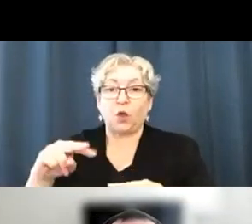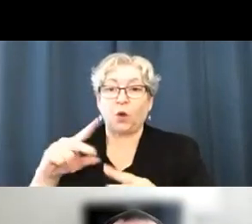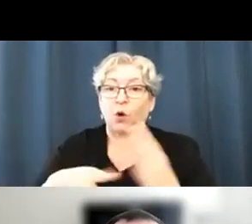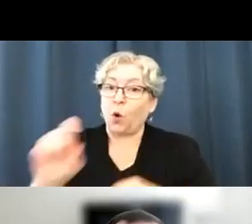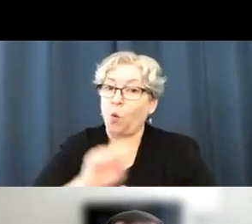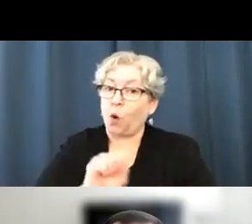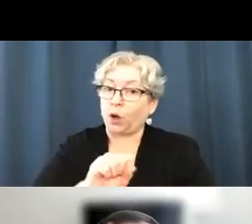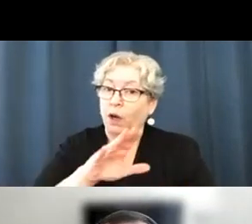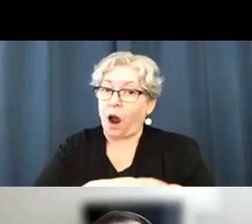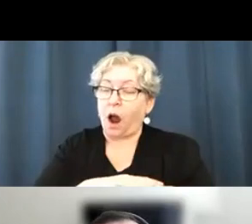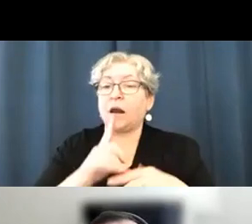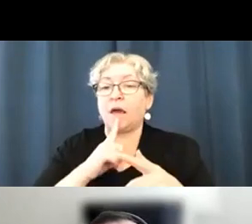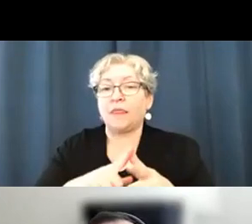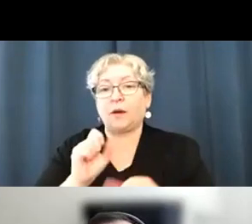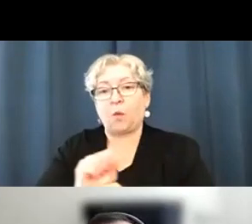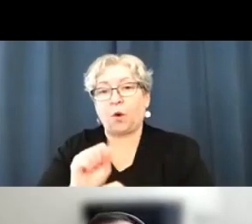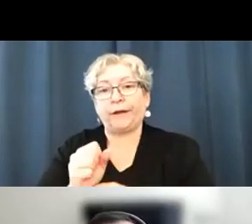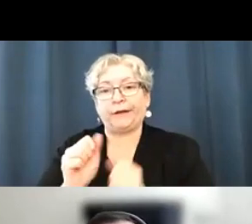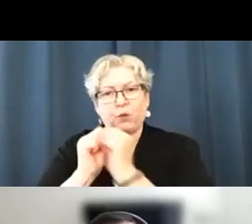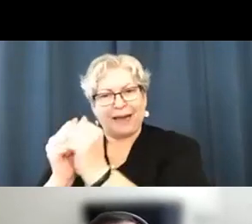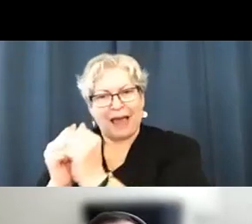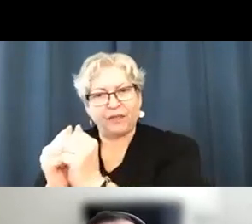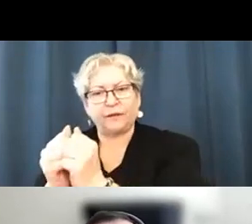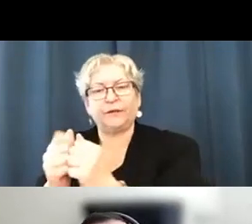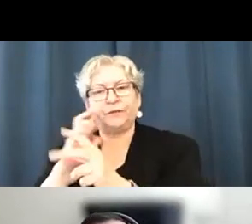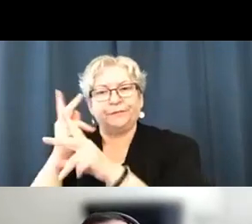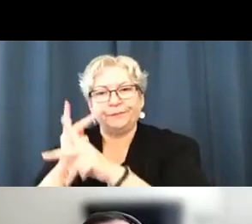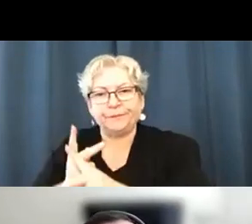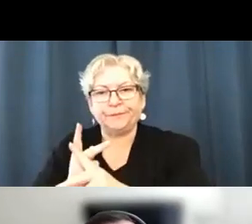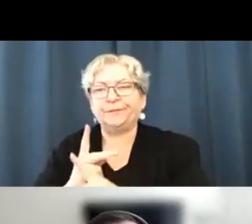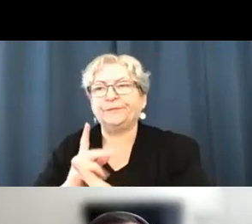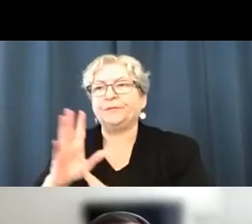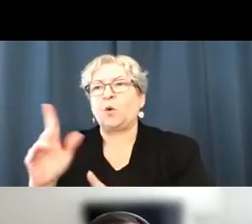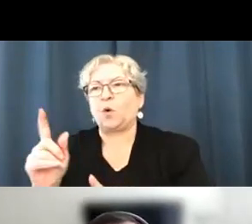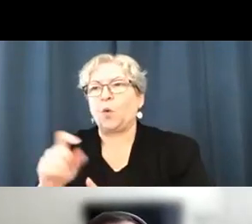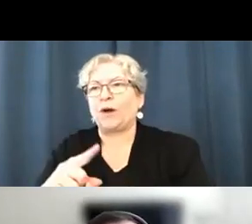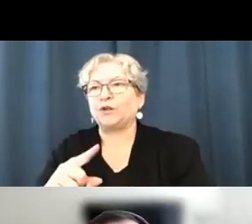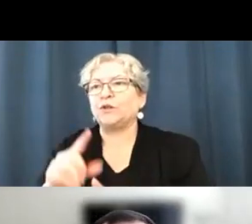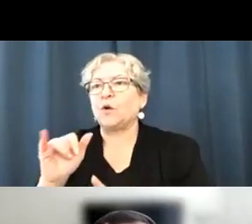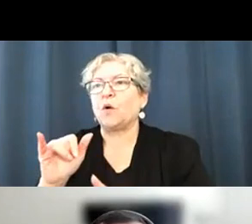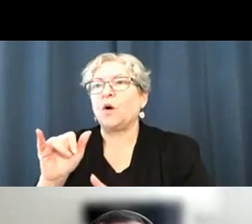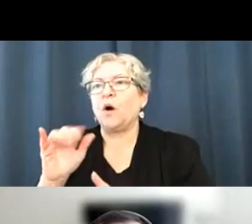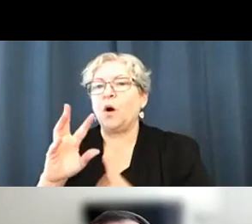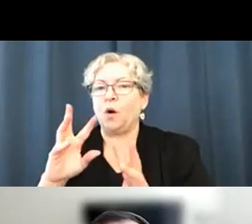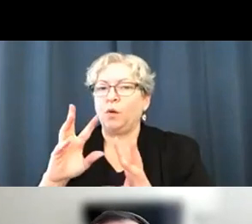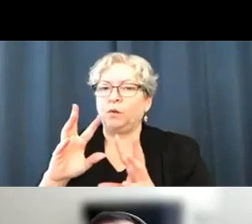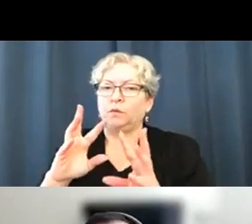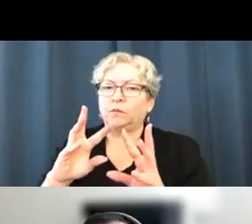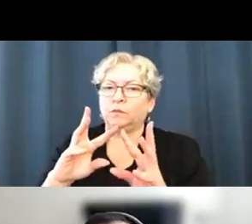and working through some of that together and answering your questions directly. So, those workshops, look for those, look for the invitation for those workshops.